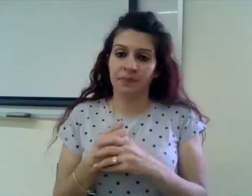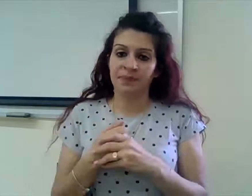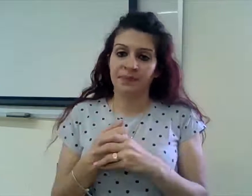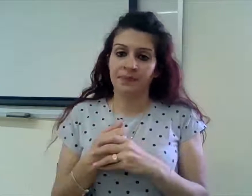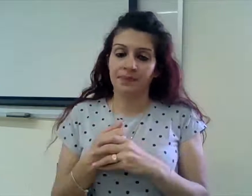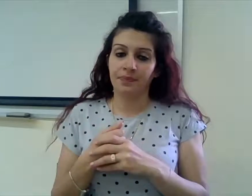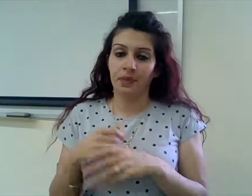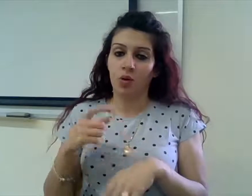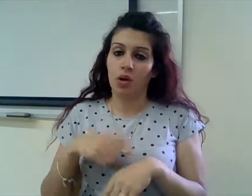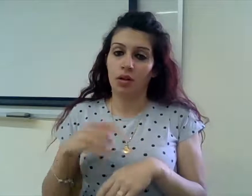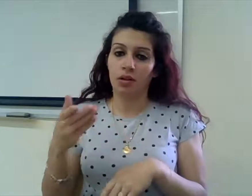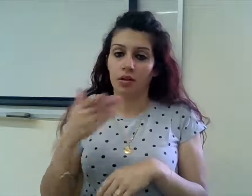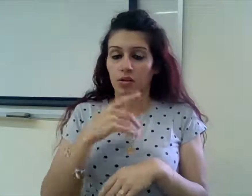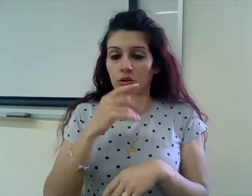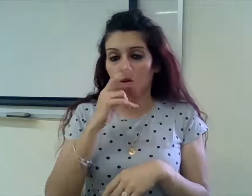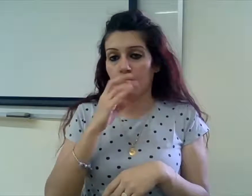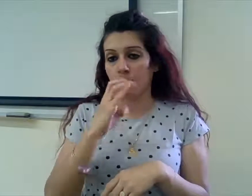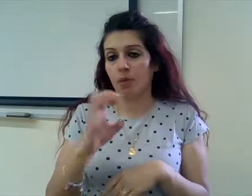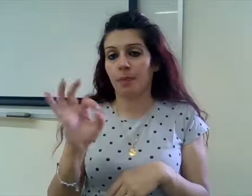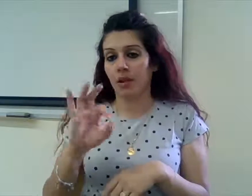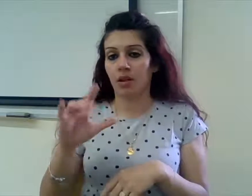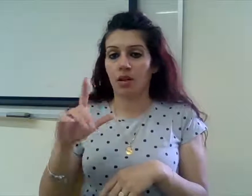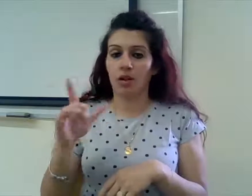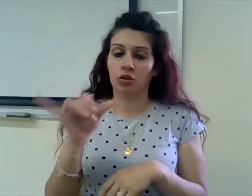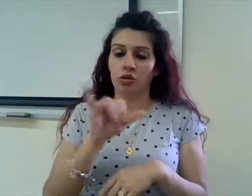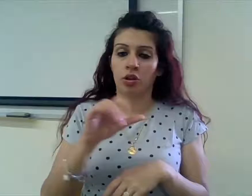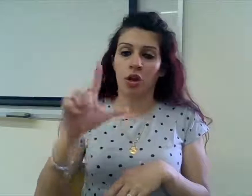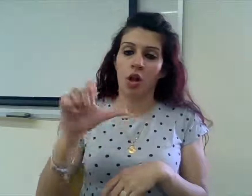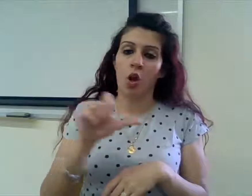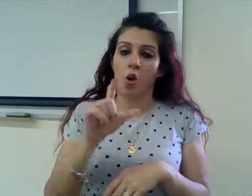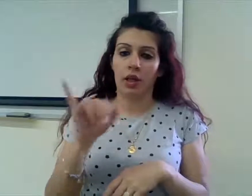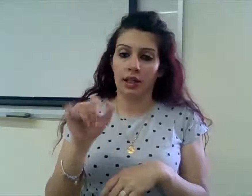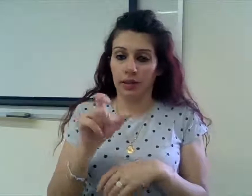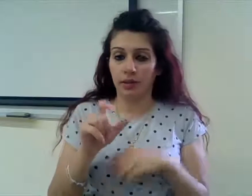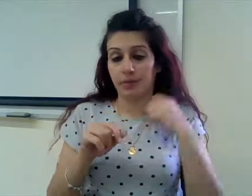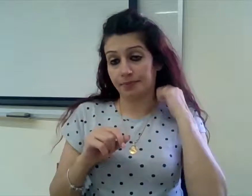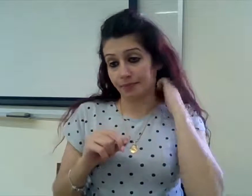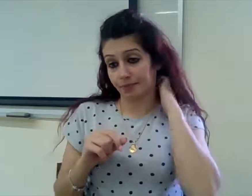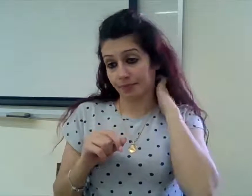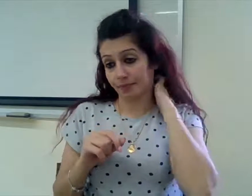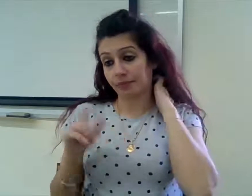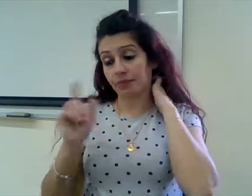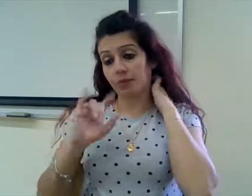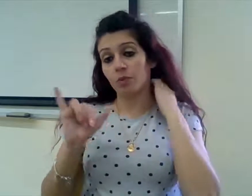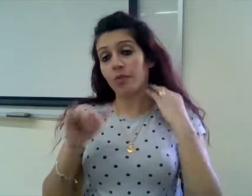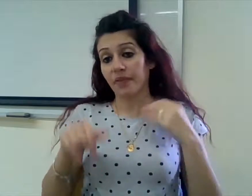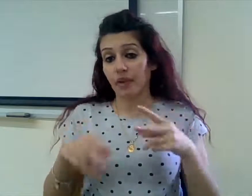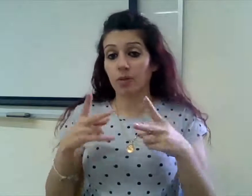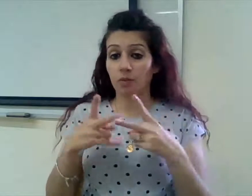different way but the technology itself can support parents educators learners